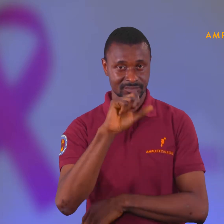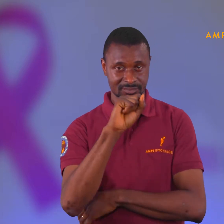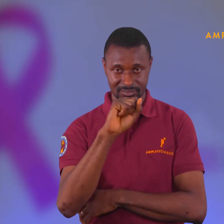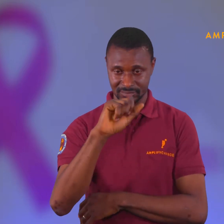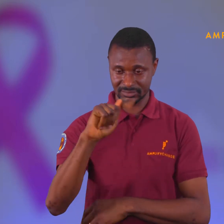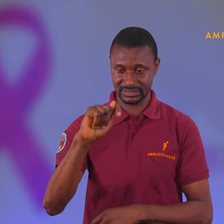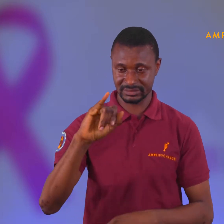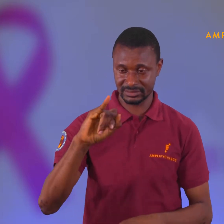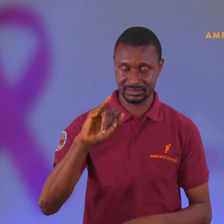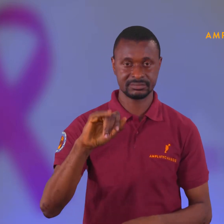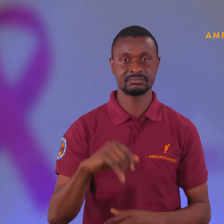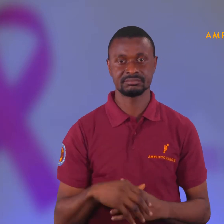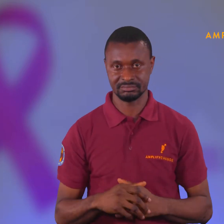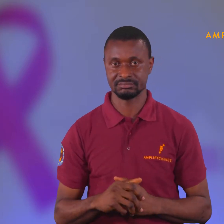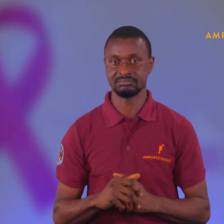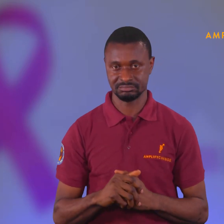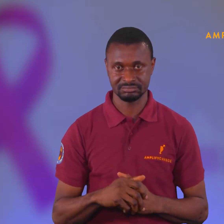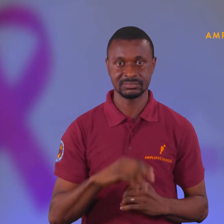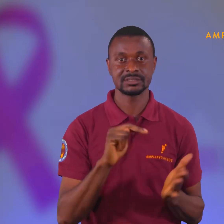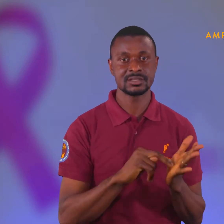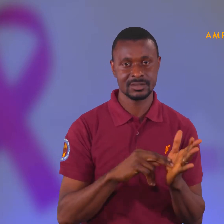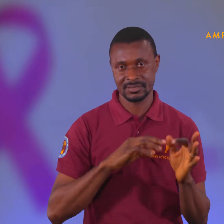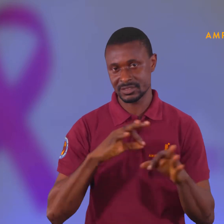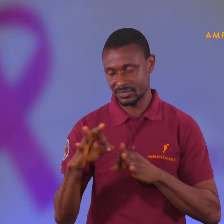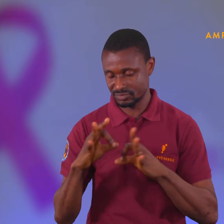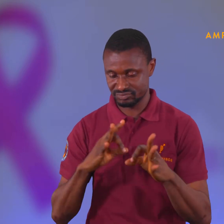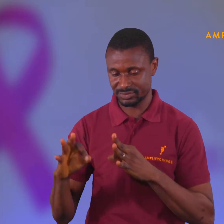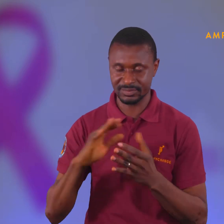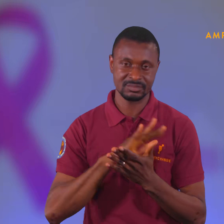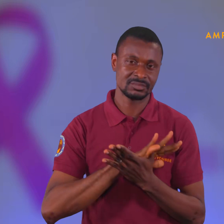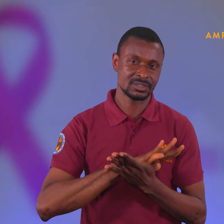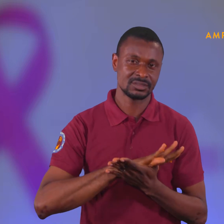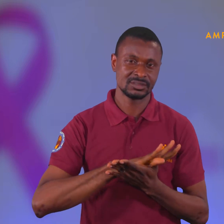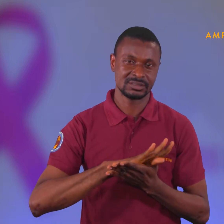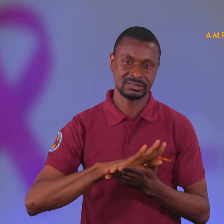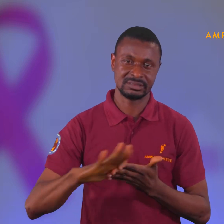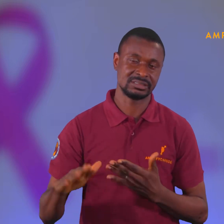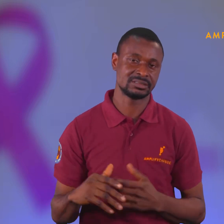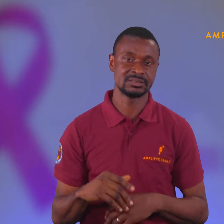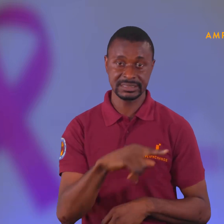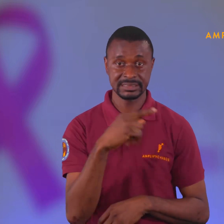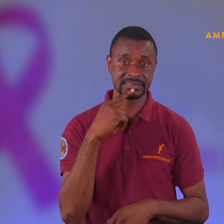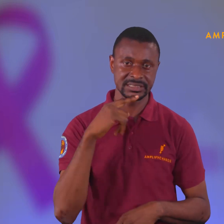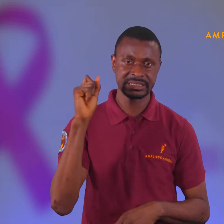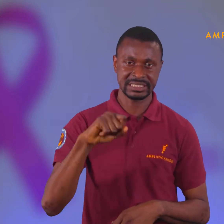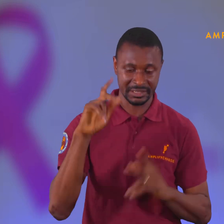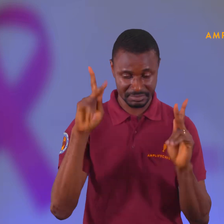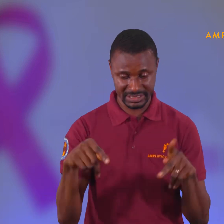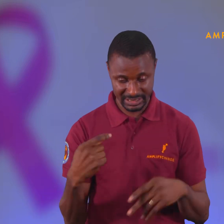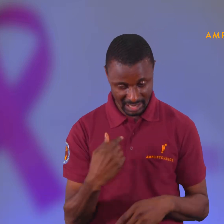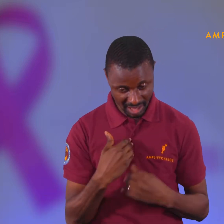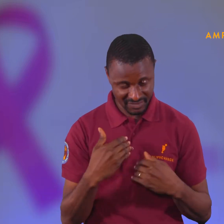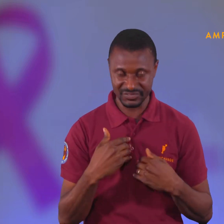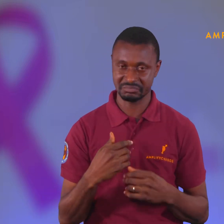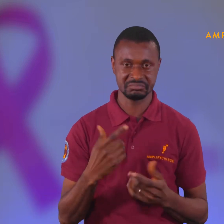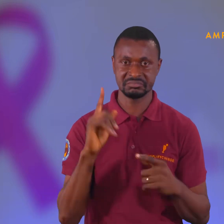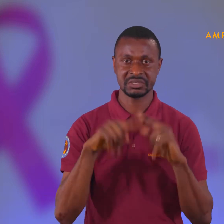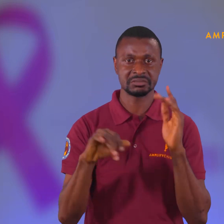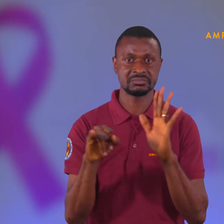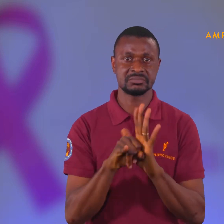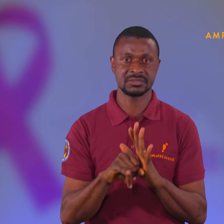We have learnt about STI/STDs that it is possible to get infected and remain unaware.